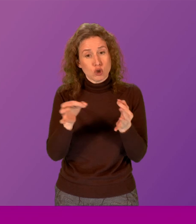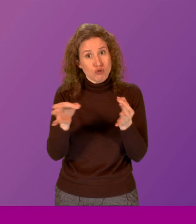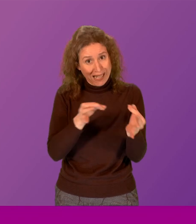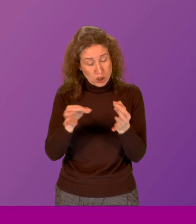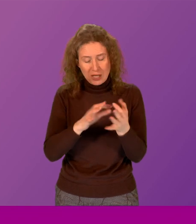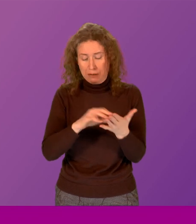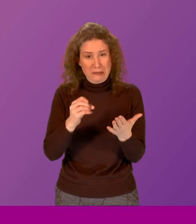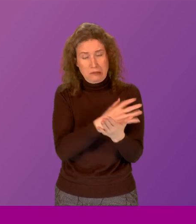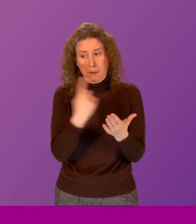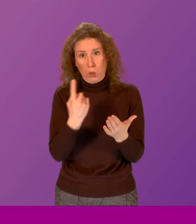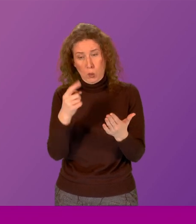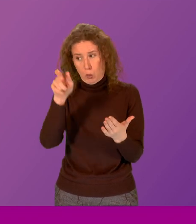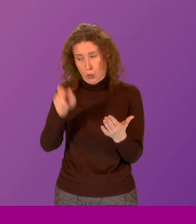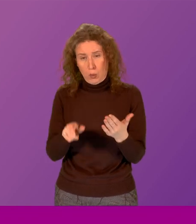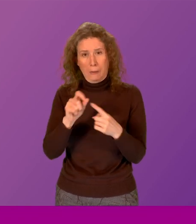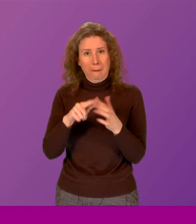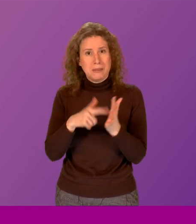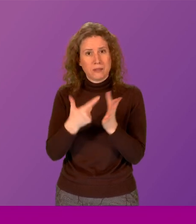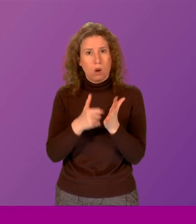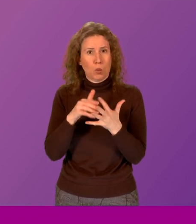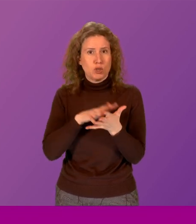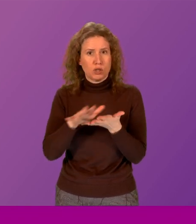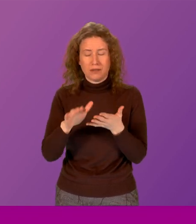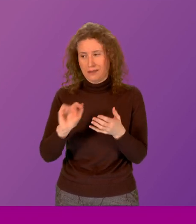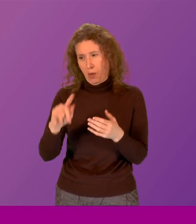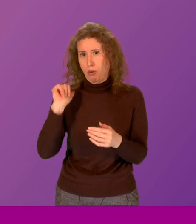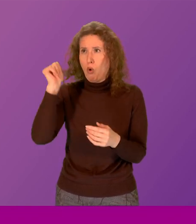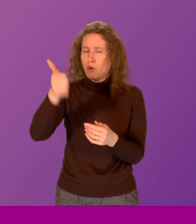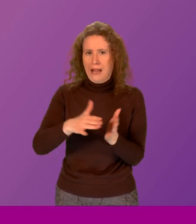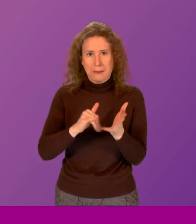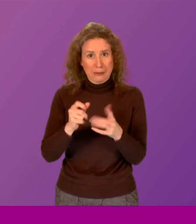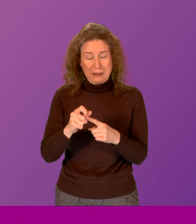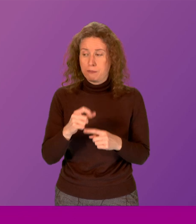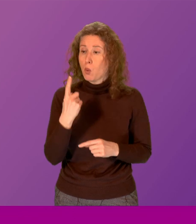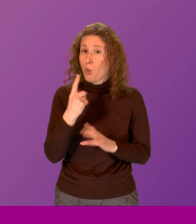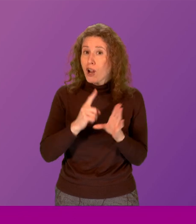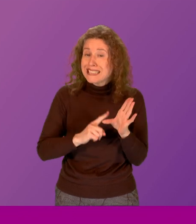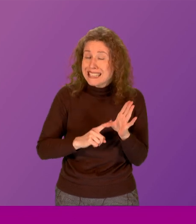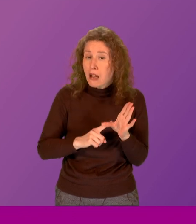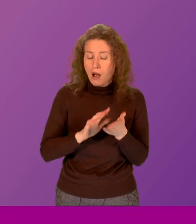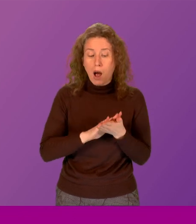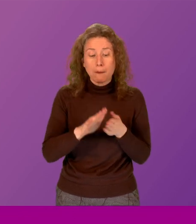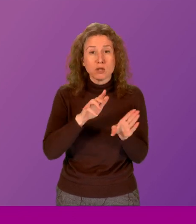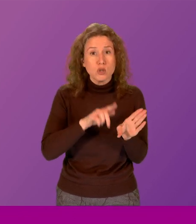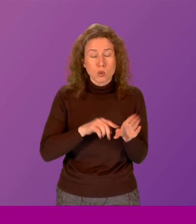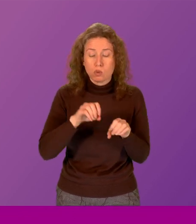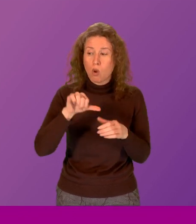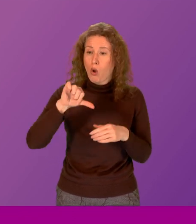his party’s longest-serving MP. In one short year, Humza Yousaf has lost every electoral test that he